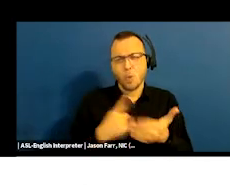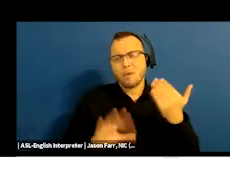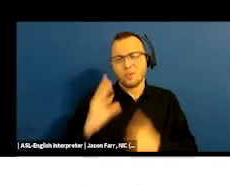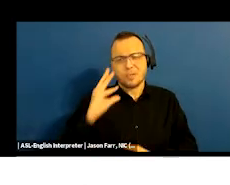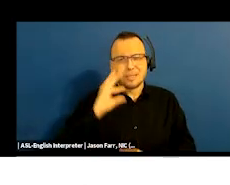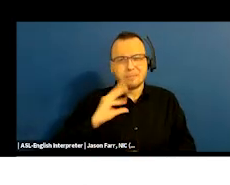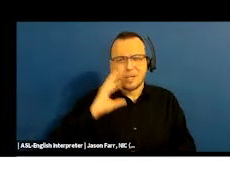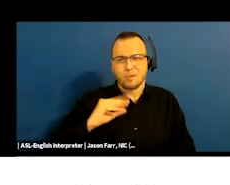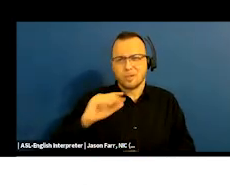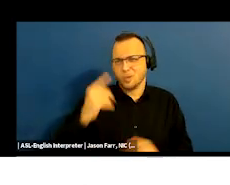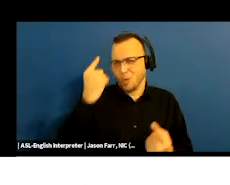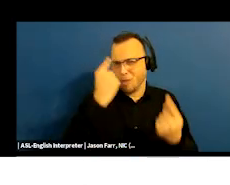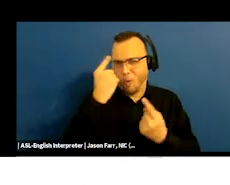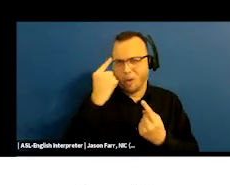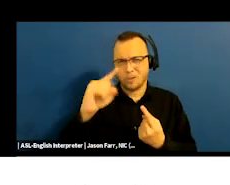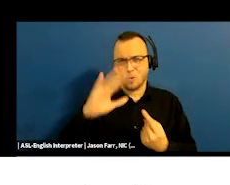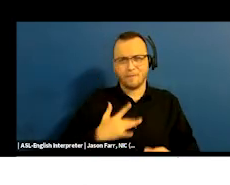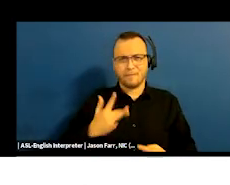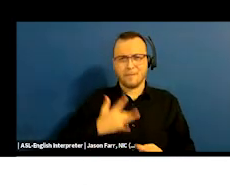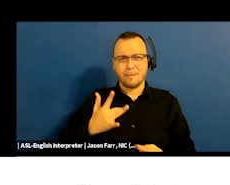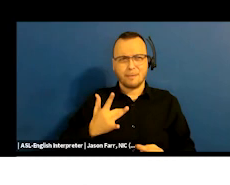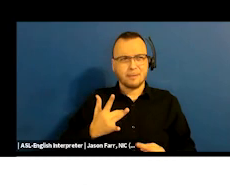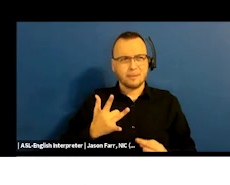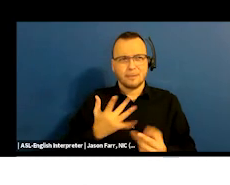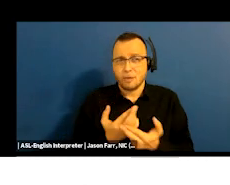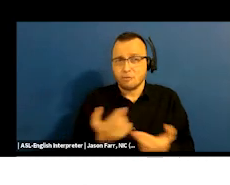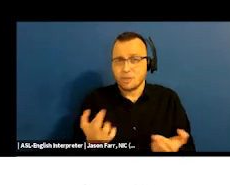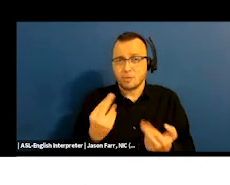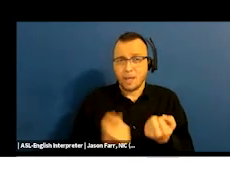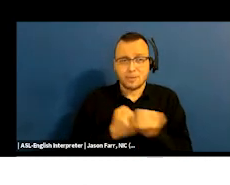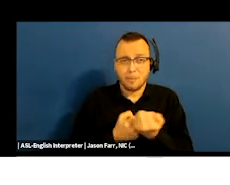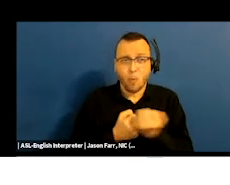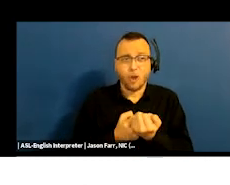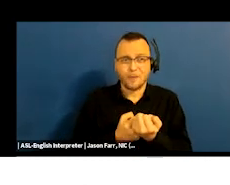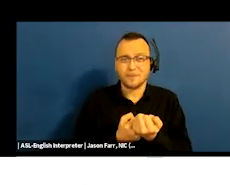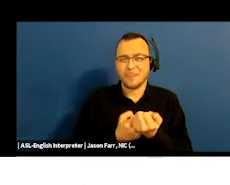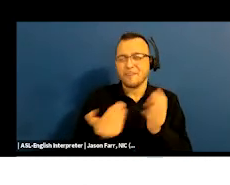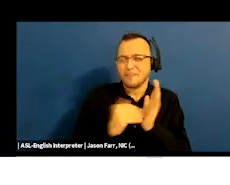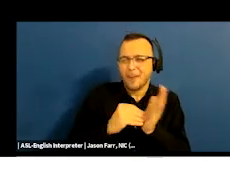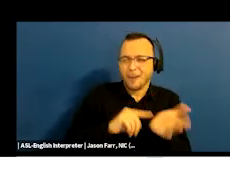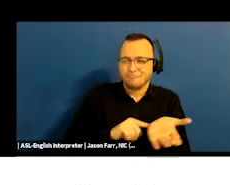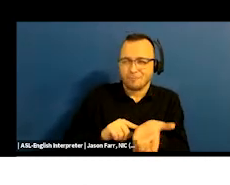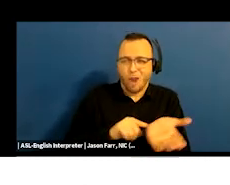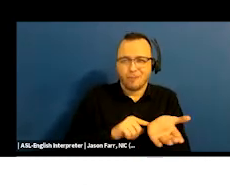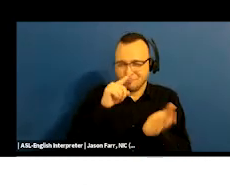And this does start with these ABCs, so awareness, balance, and connection.